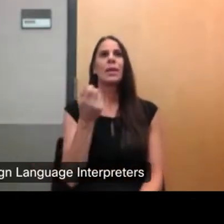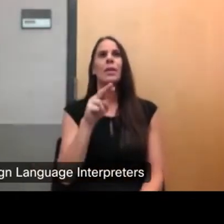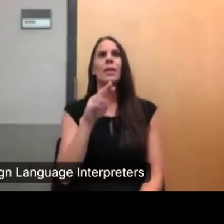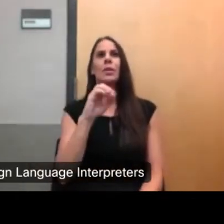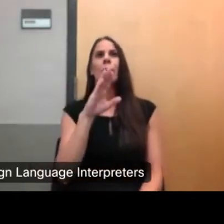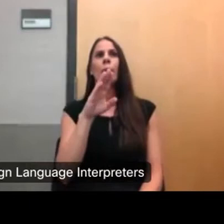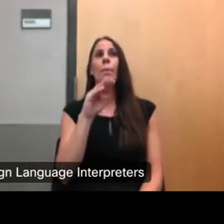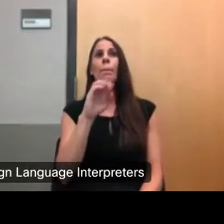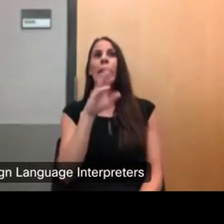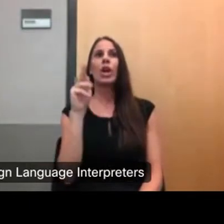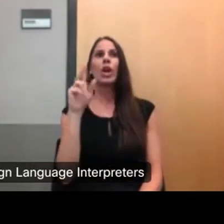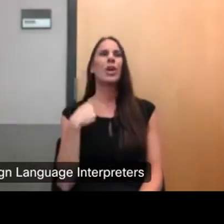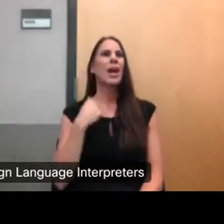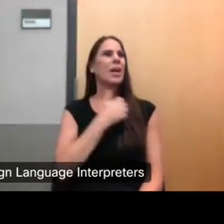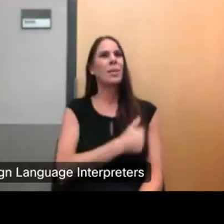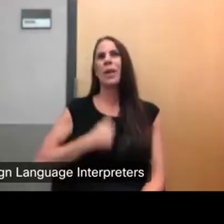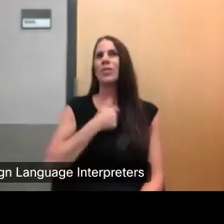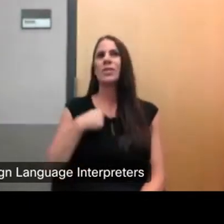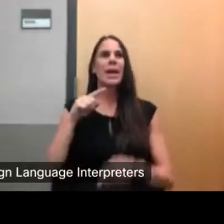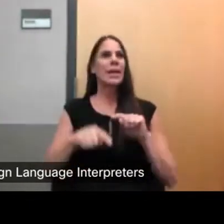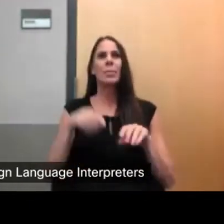um, I apologize that I cannot, um, it'd be there with you all in person.